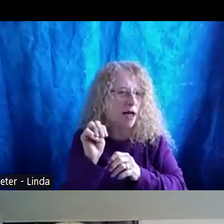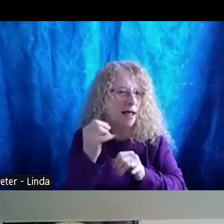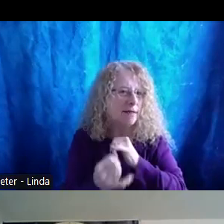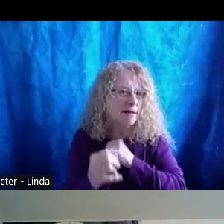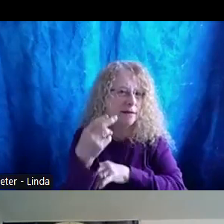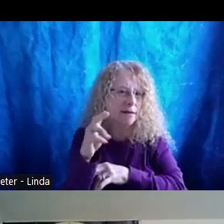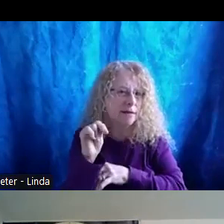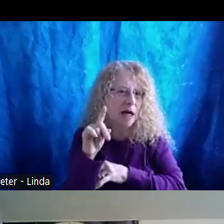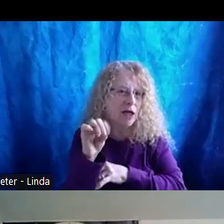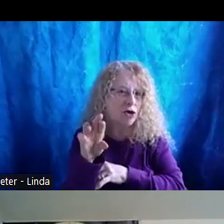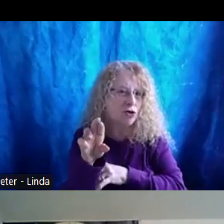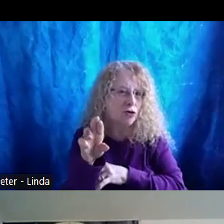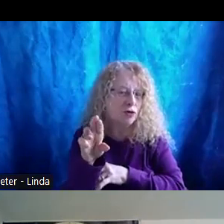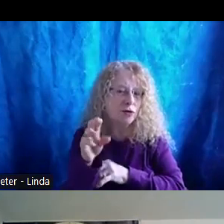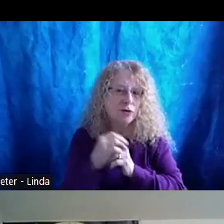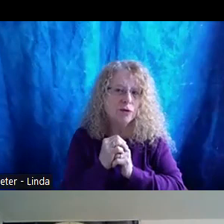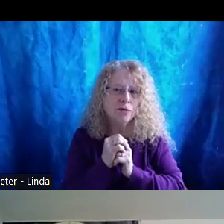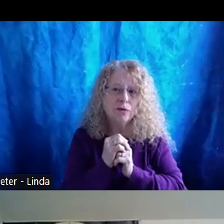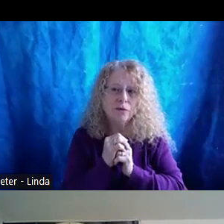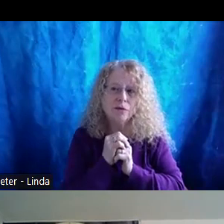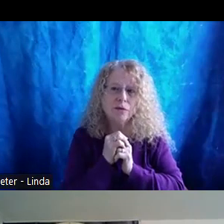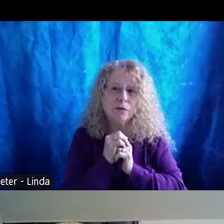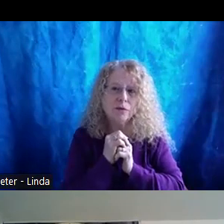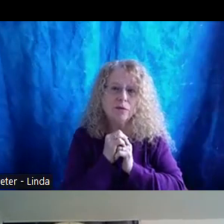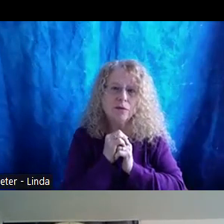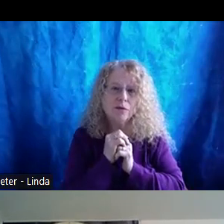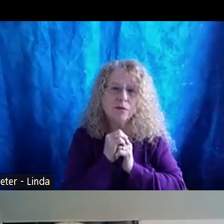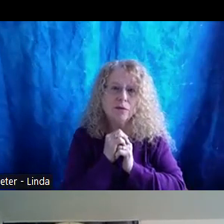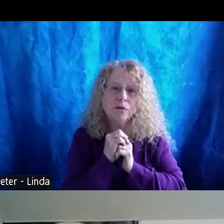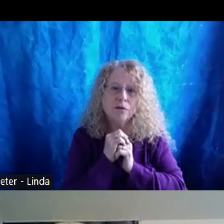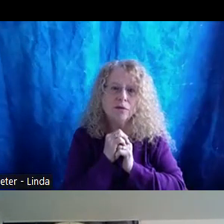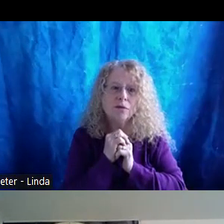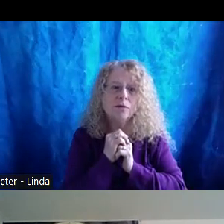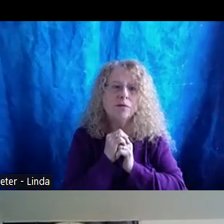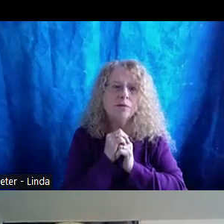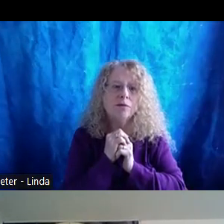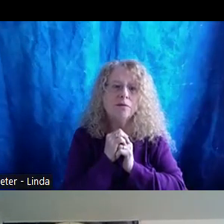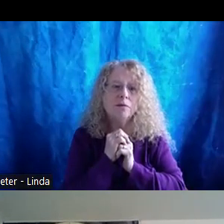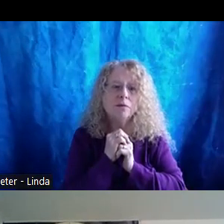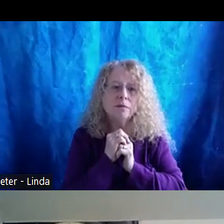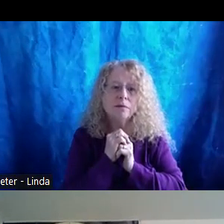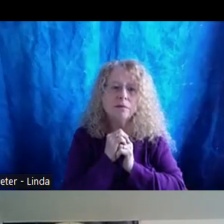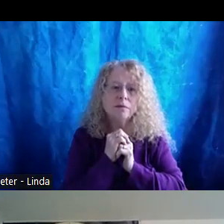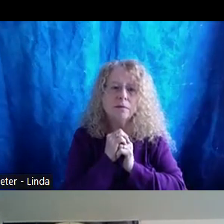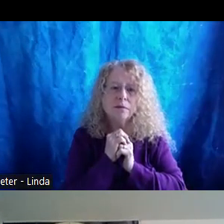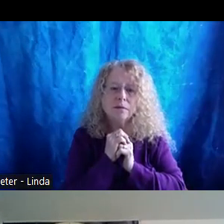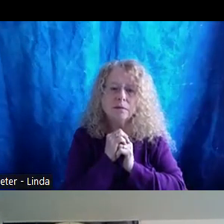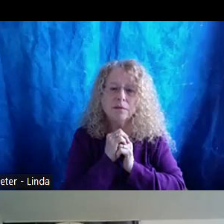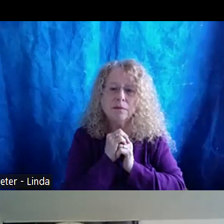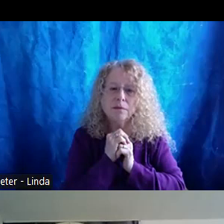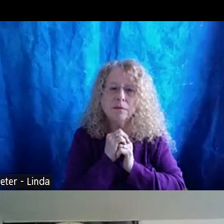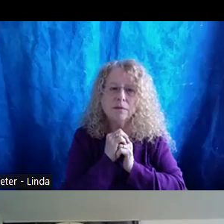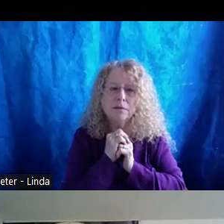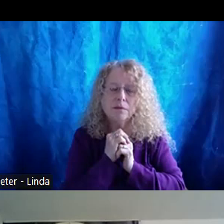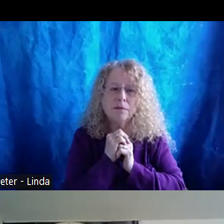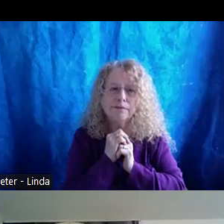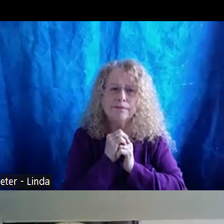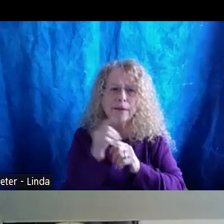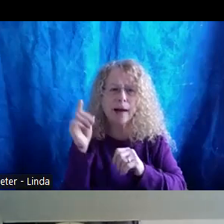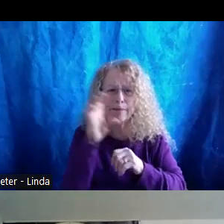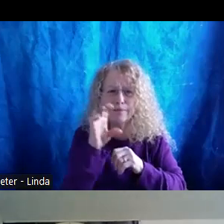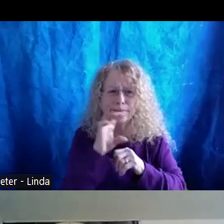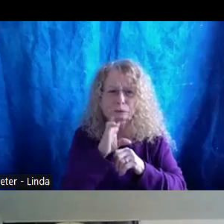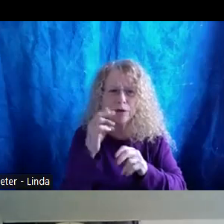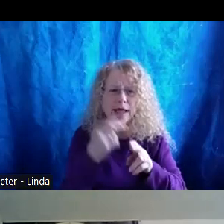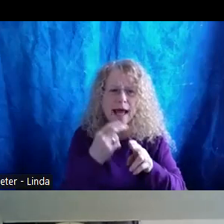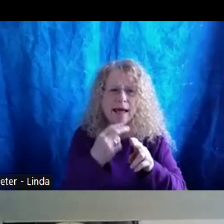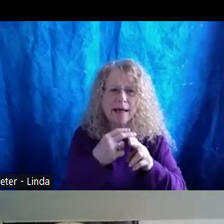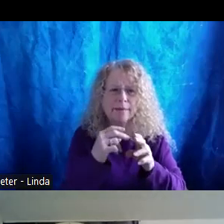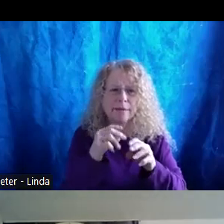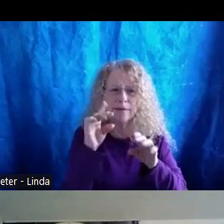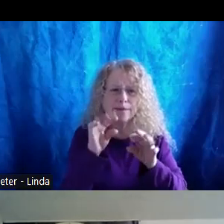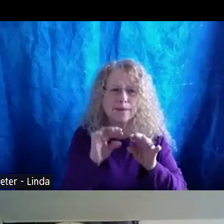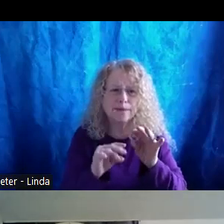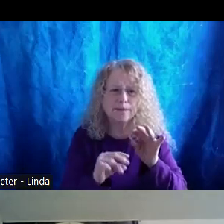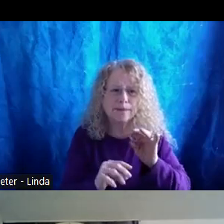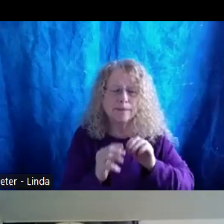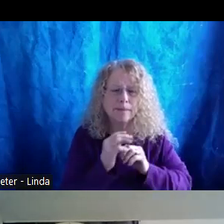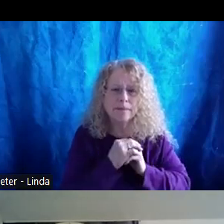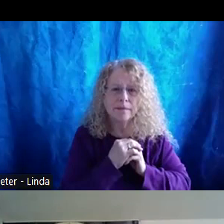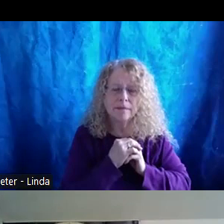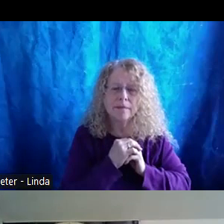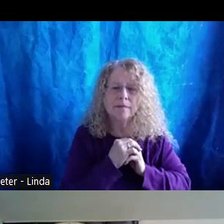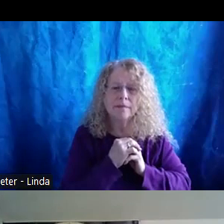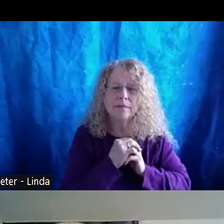I'M SURFING THROUGH THE NAMES TO SEE IF I SEE THEM.